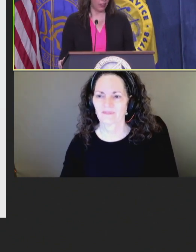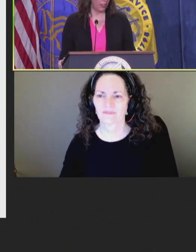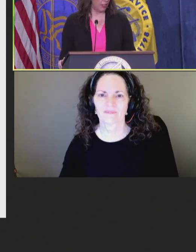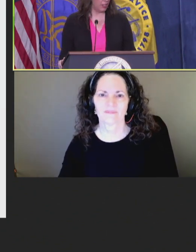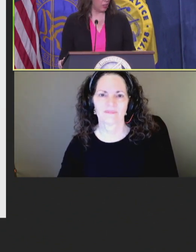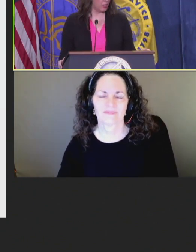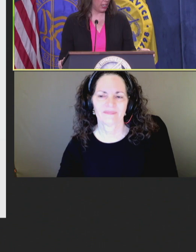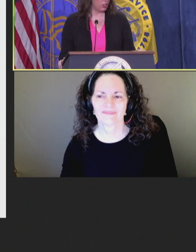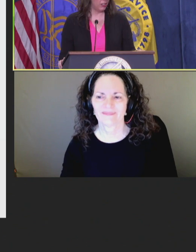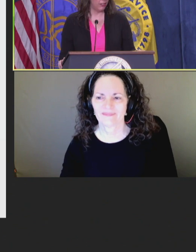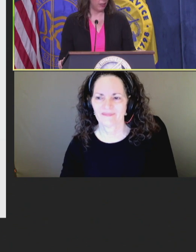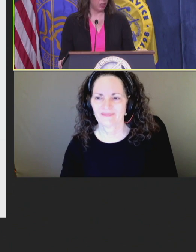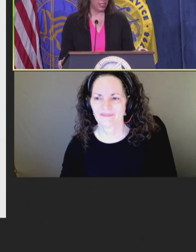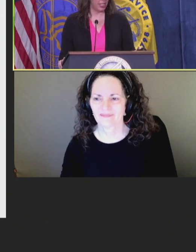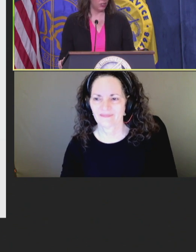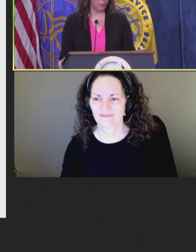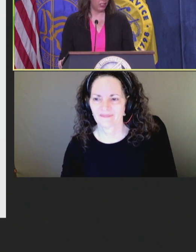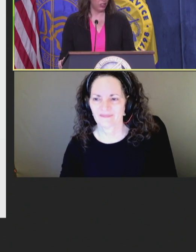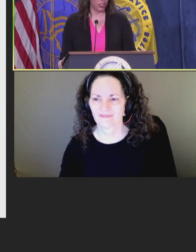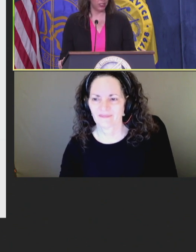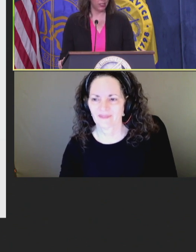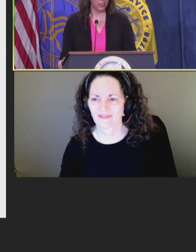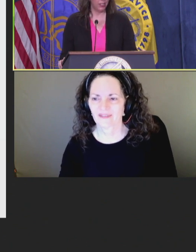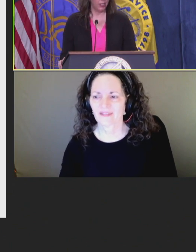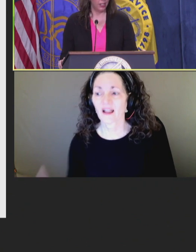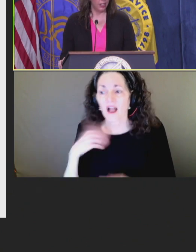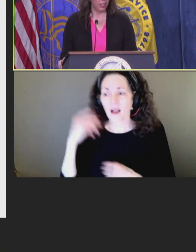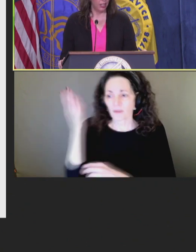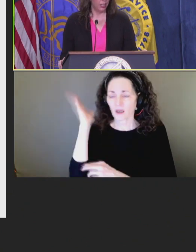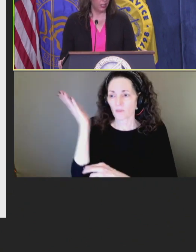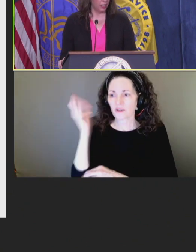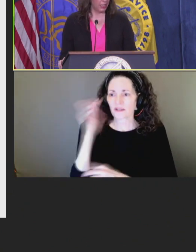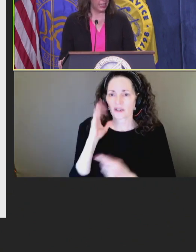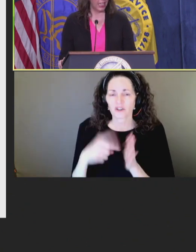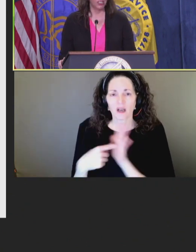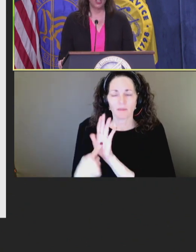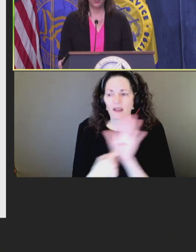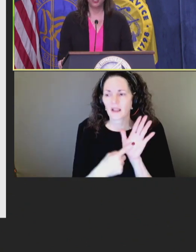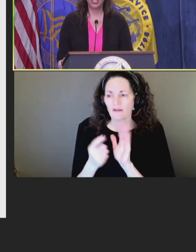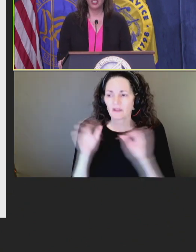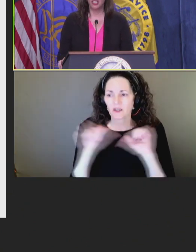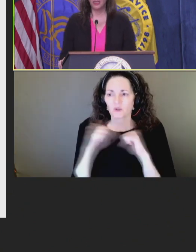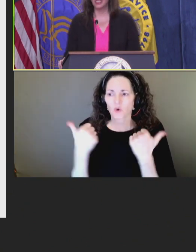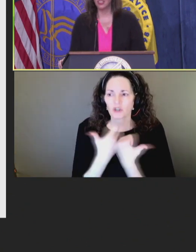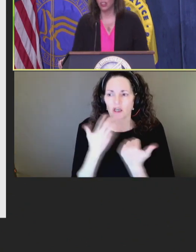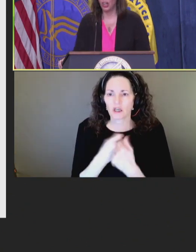the Association of Immunization Managers. Let's see. So, just a little bit to start